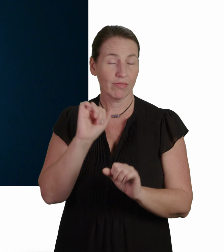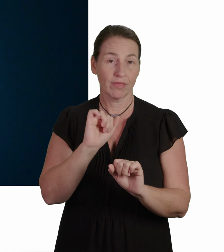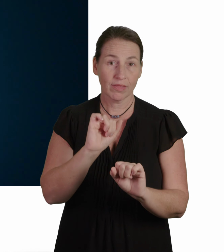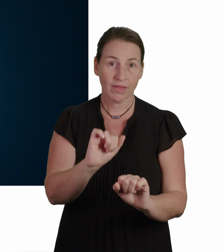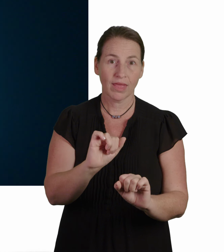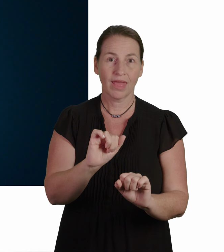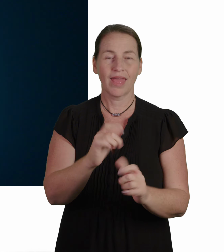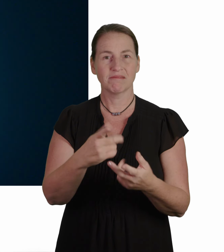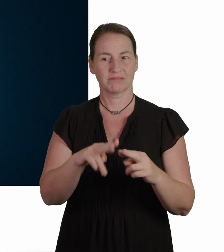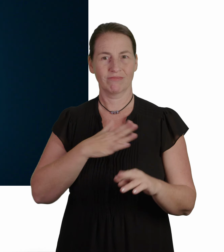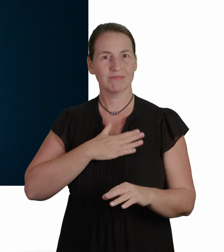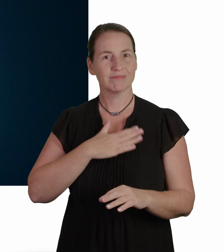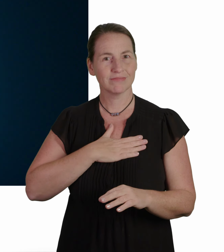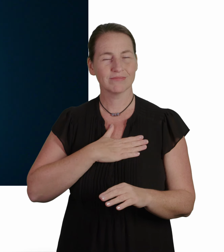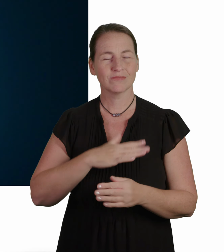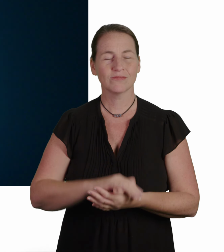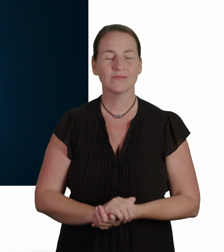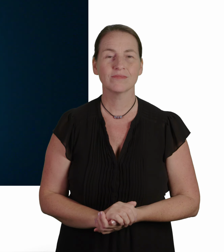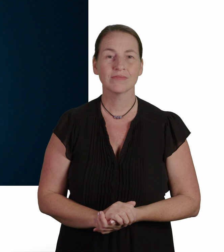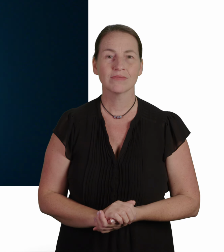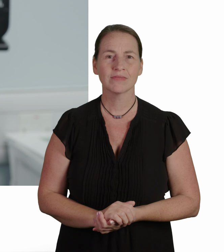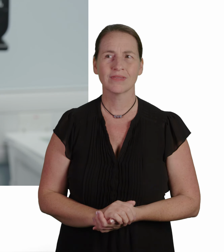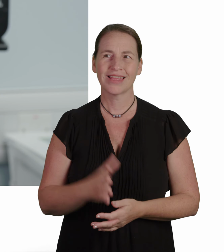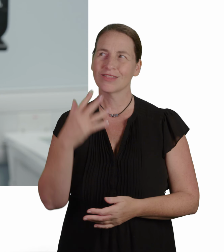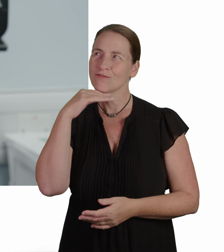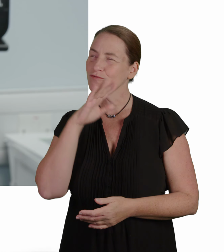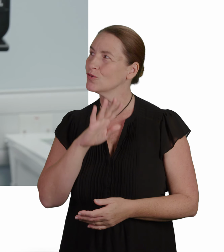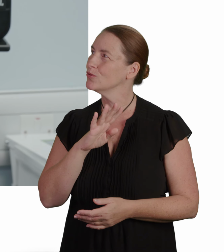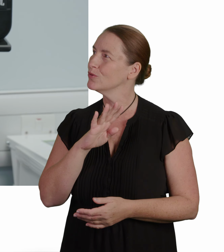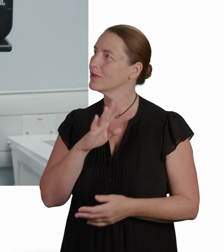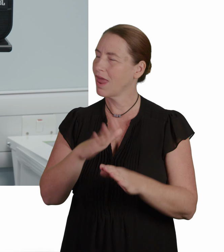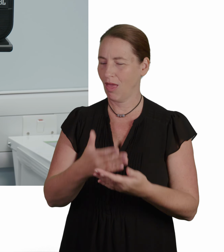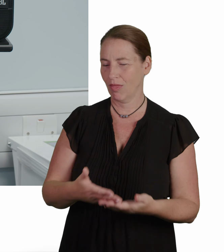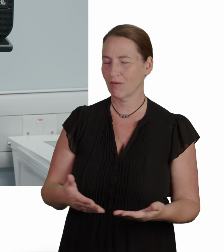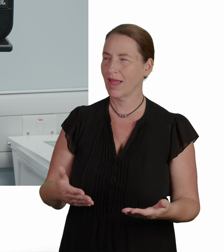and whether it's something that they actually would like to have. “The fruit lies on the ground.”